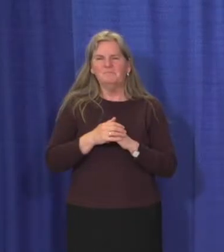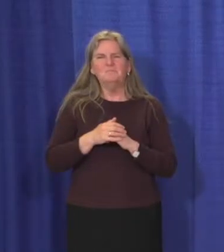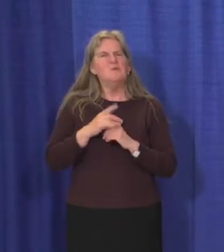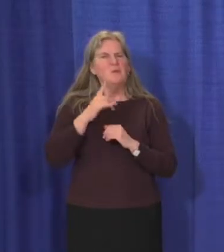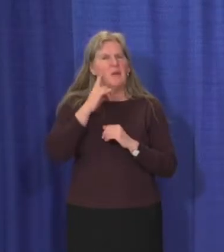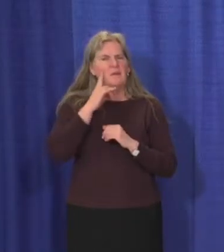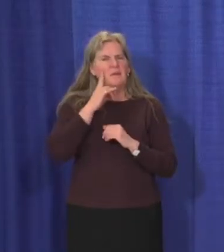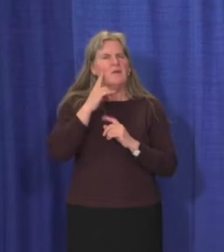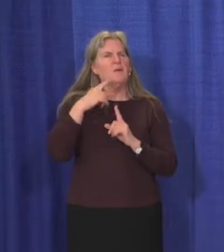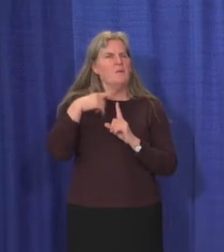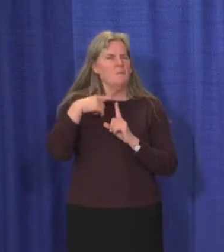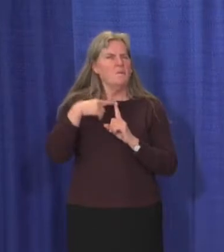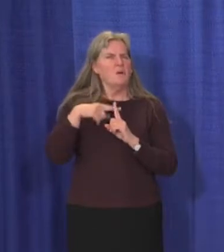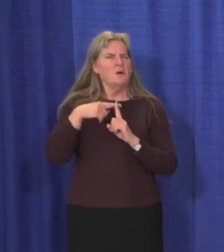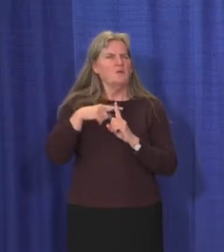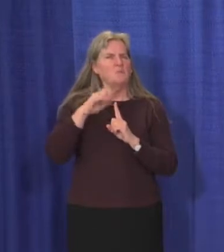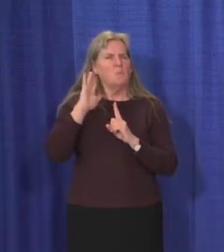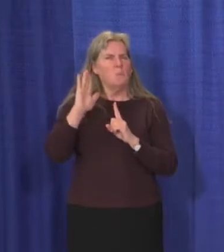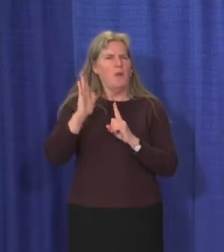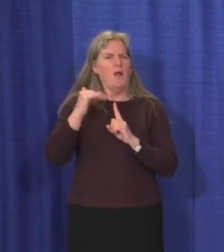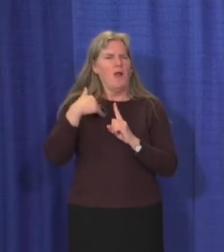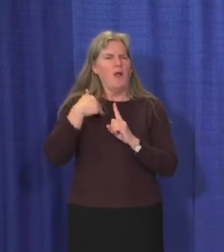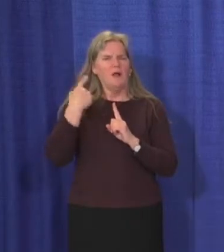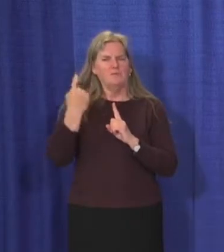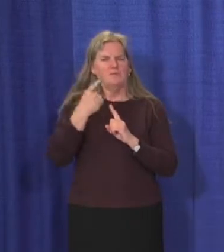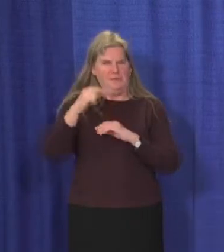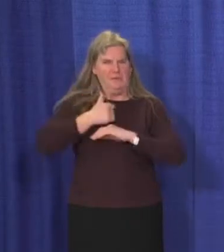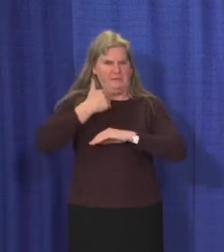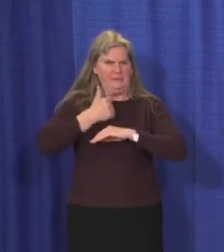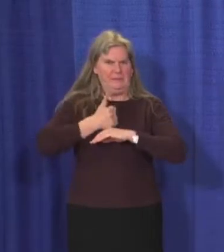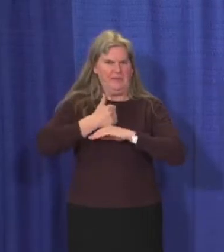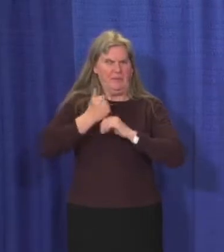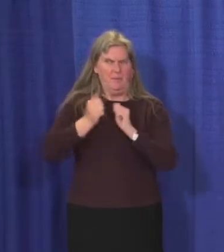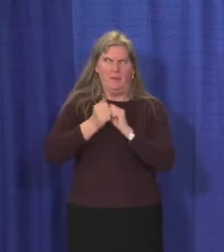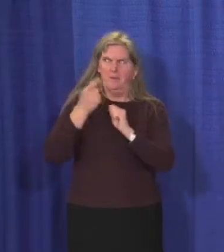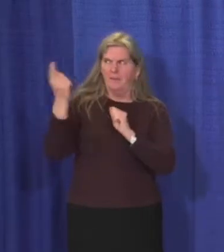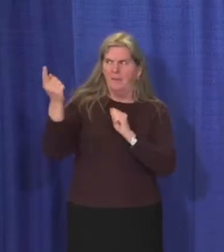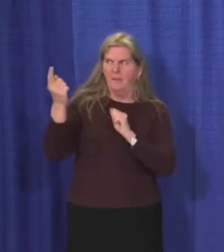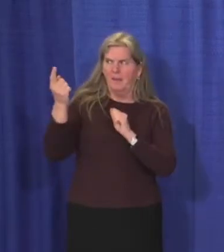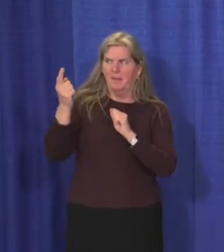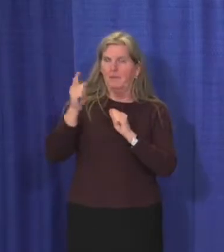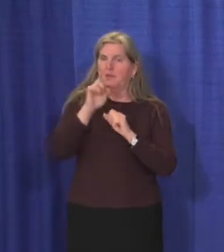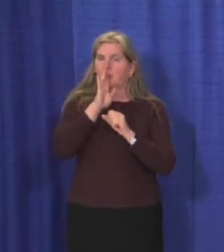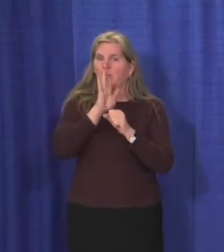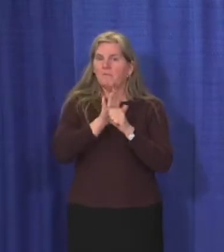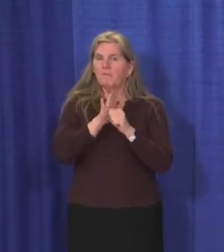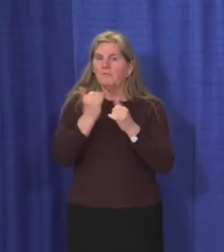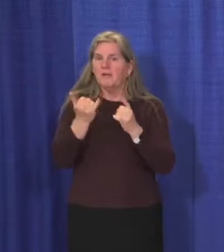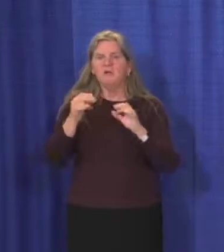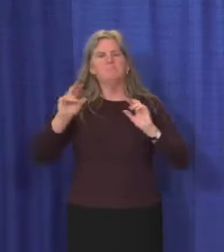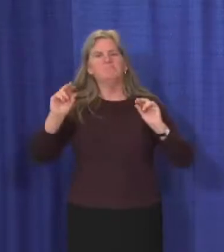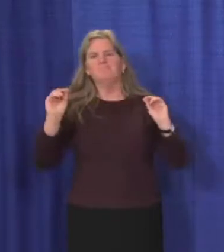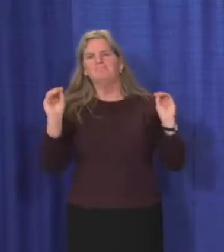colleagues but I'm optimistic we will have a process in place but I can't give you any further